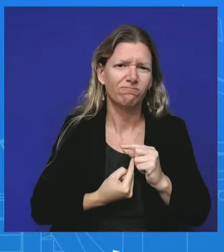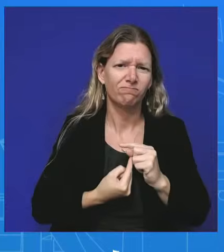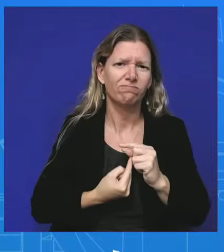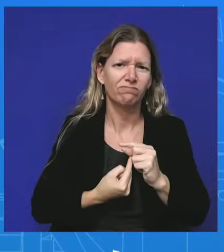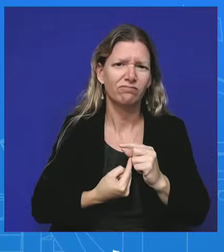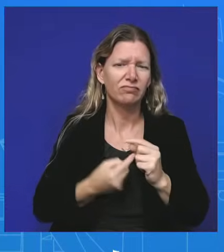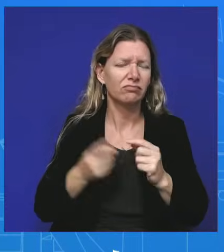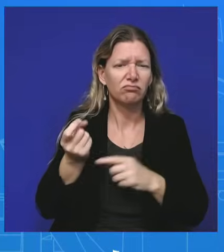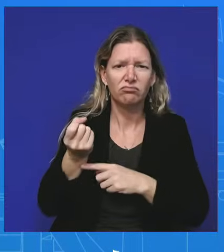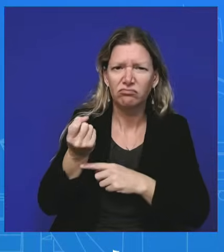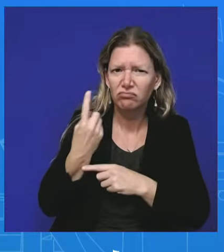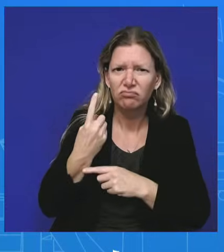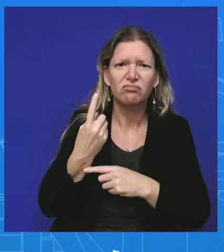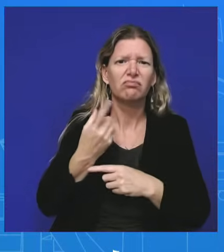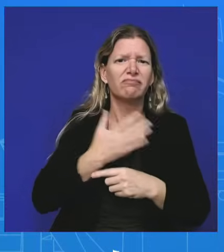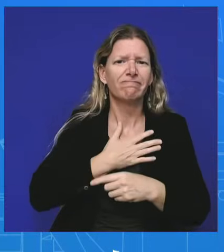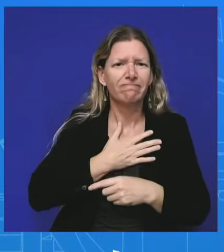He truly does. And --